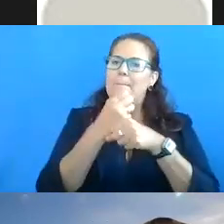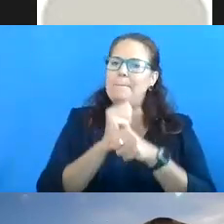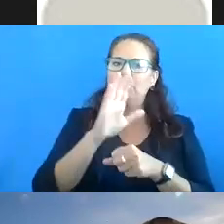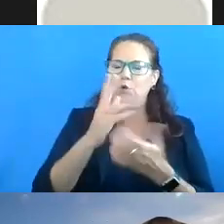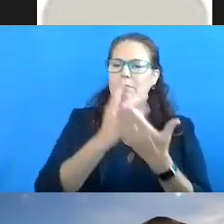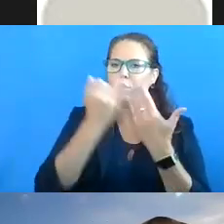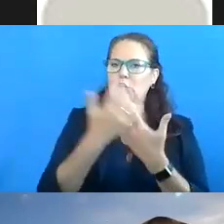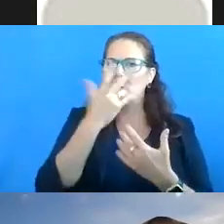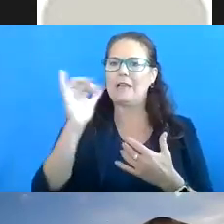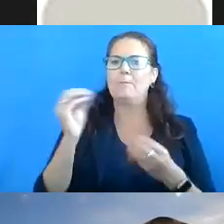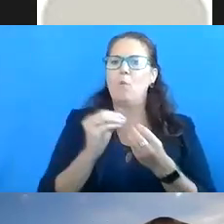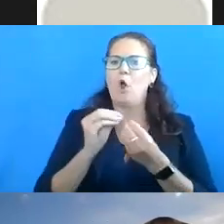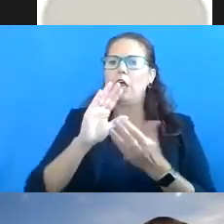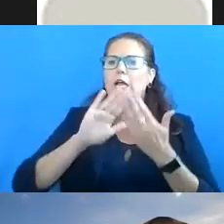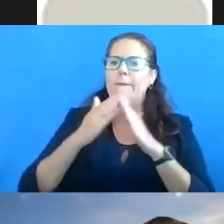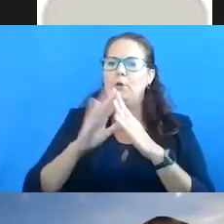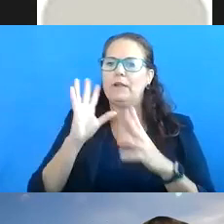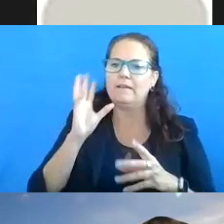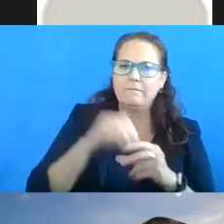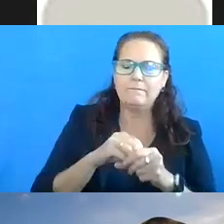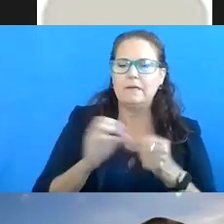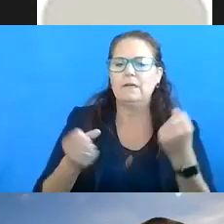there is more community participation, it is supported by other organizations,